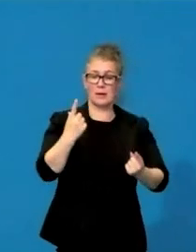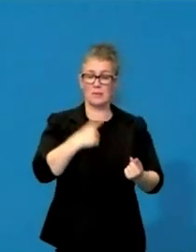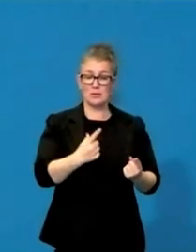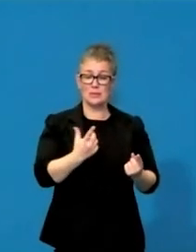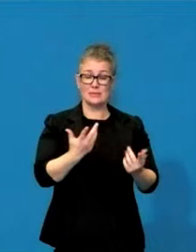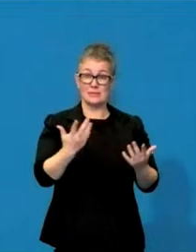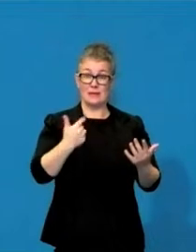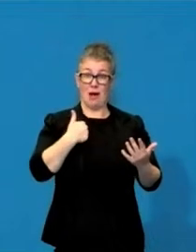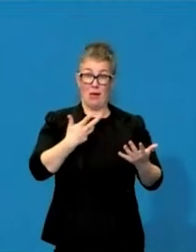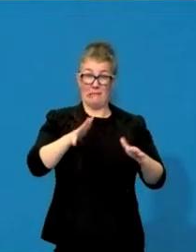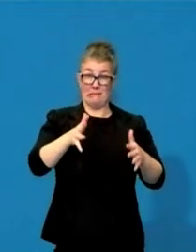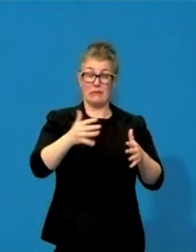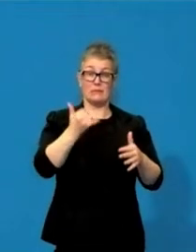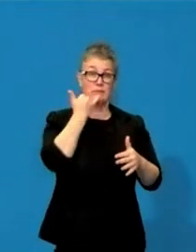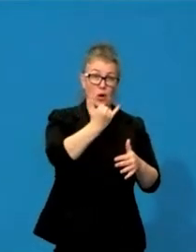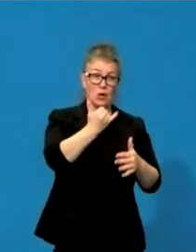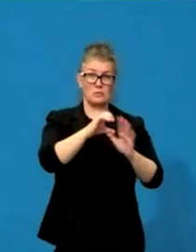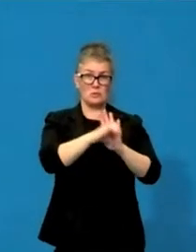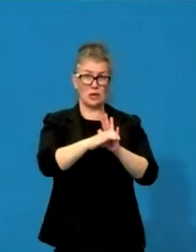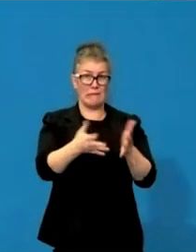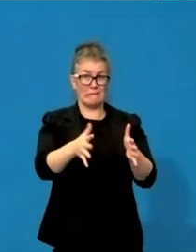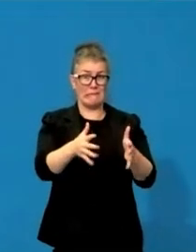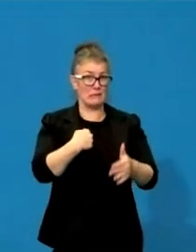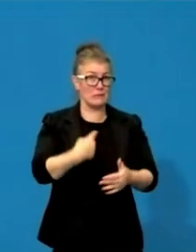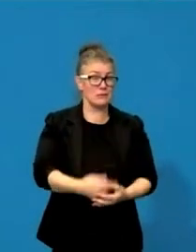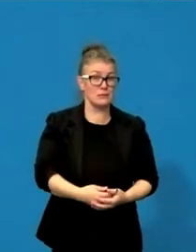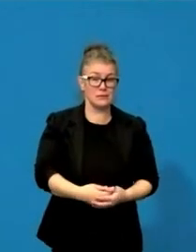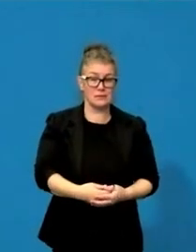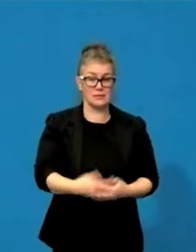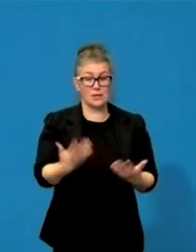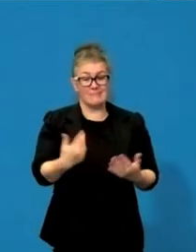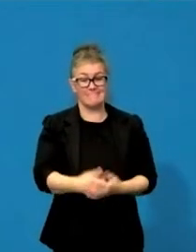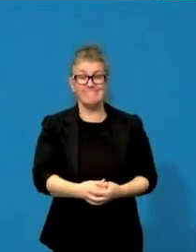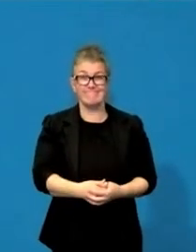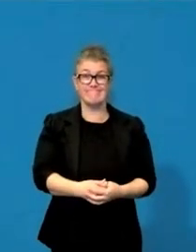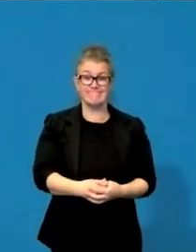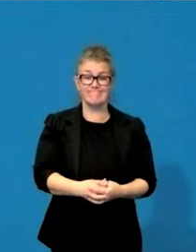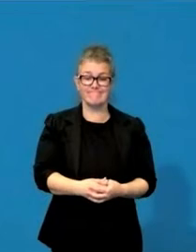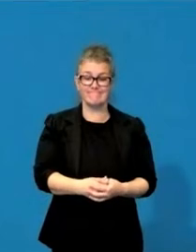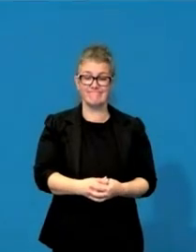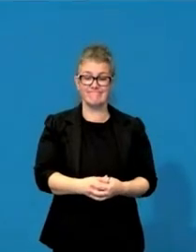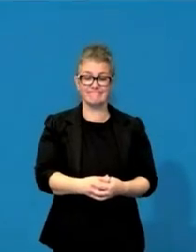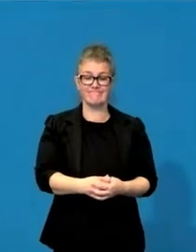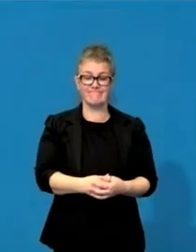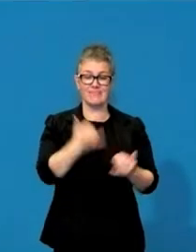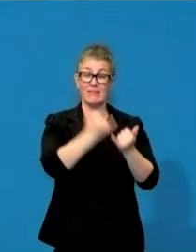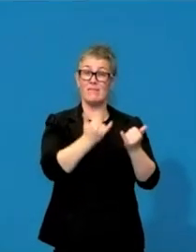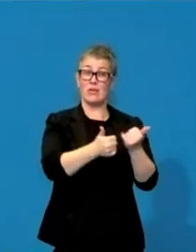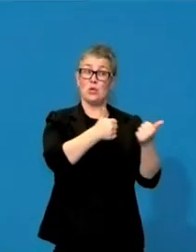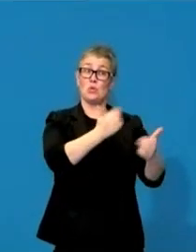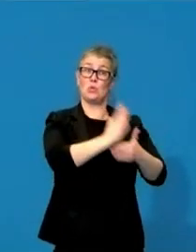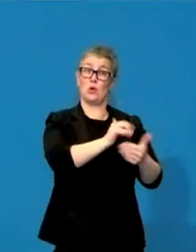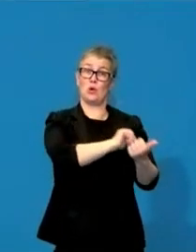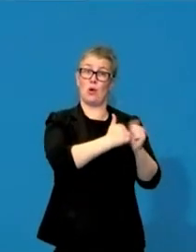or anything like that. So, yeah, I got a very - very good work colleague that helps me